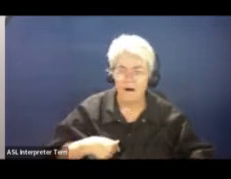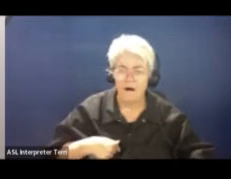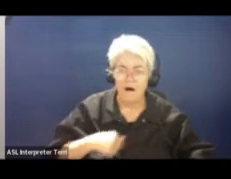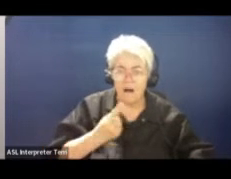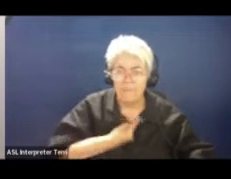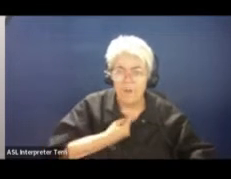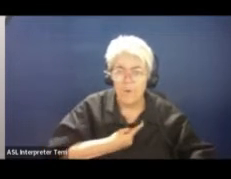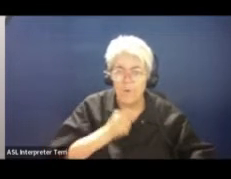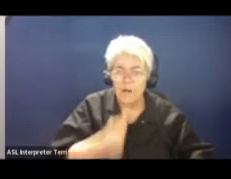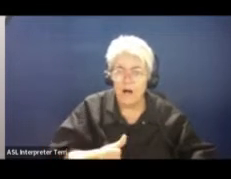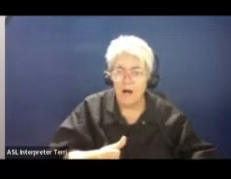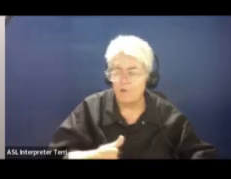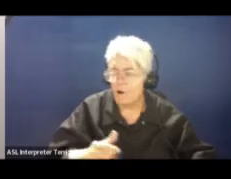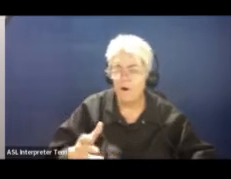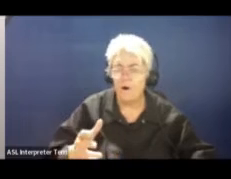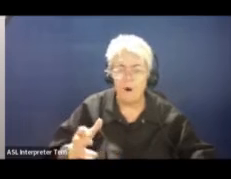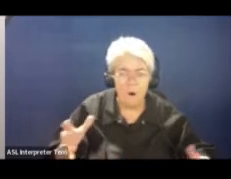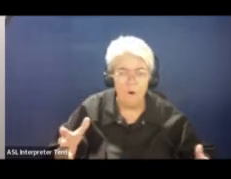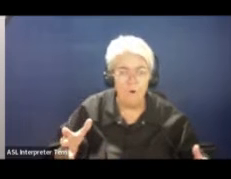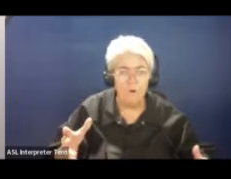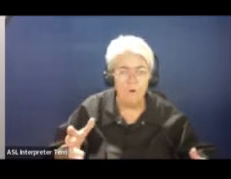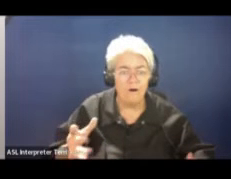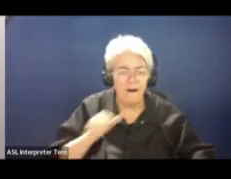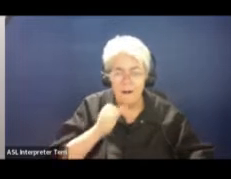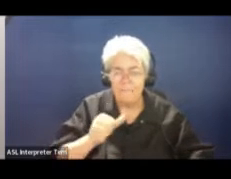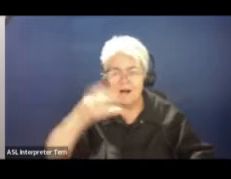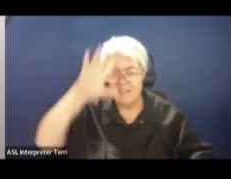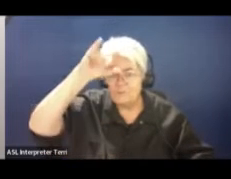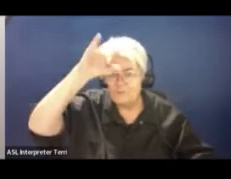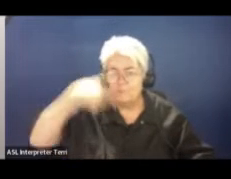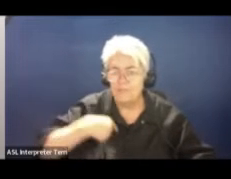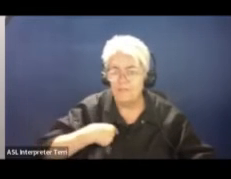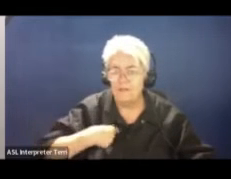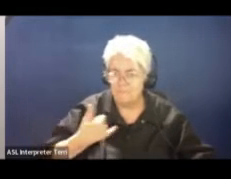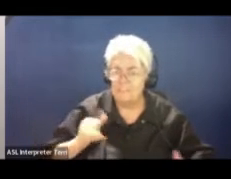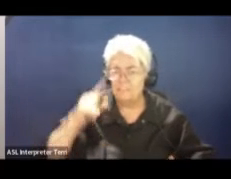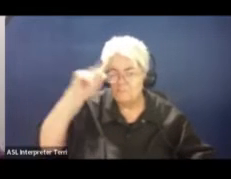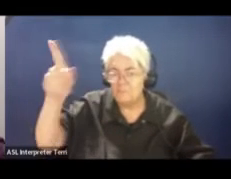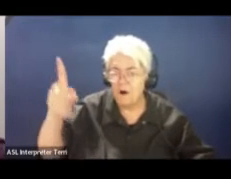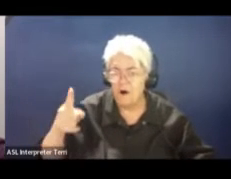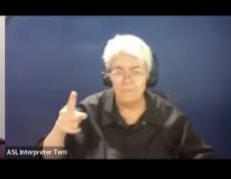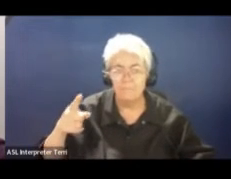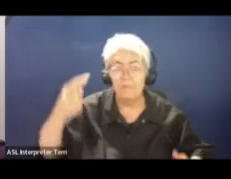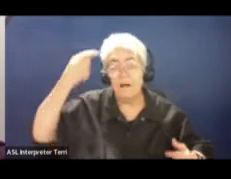validation of, oh, I'm not stupid, I still have all of my intellect. My brain is just different now. And so I have to